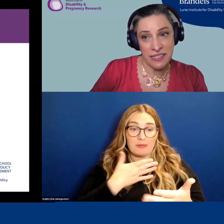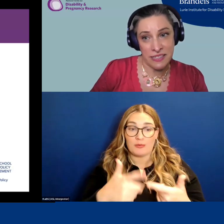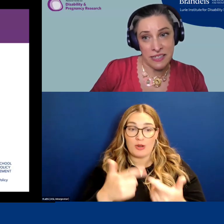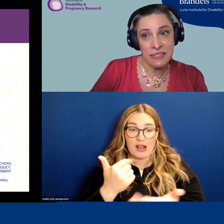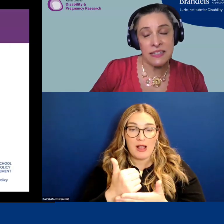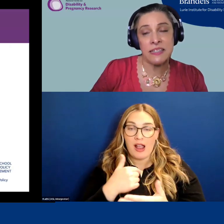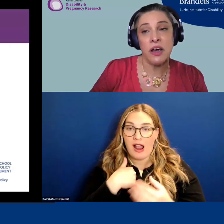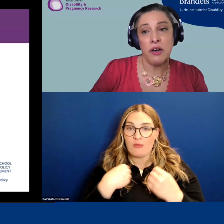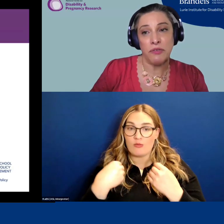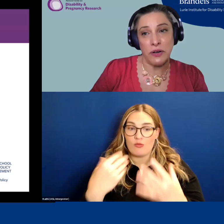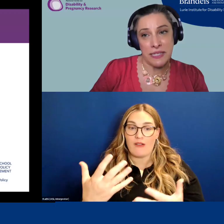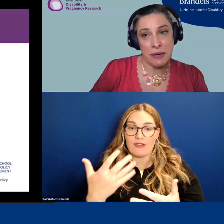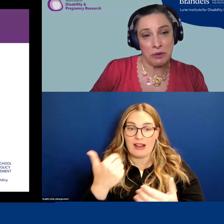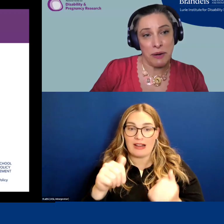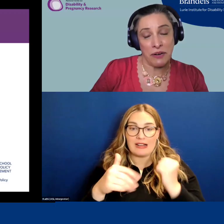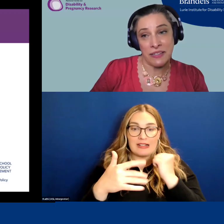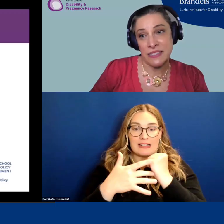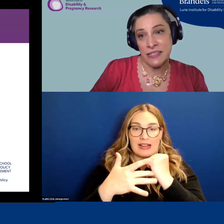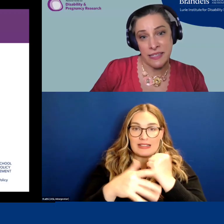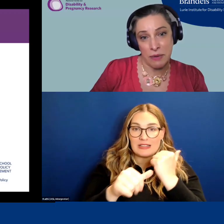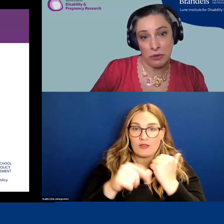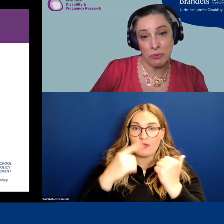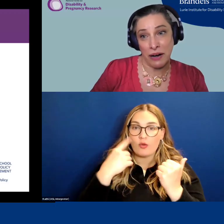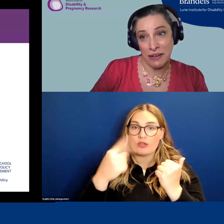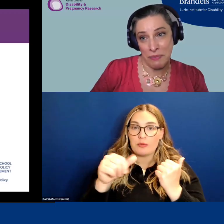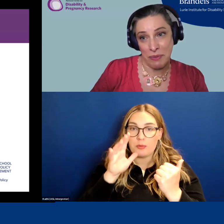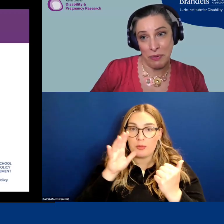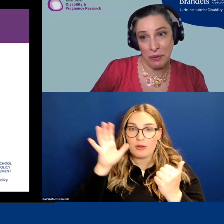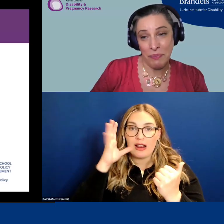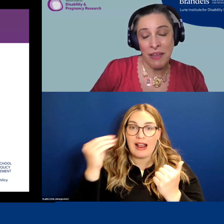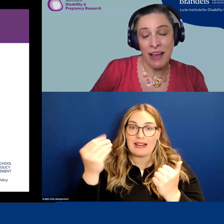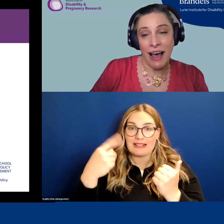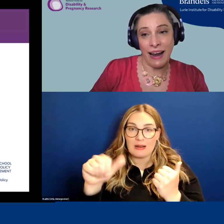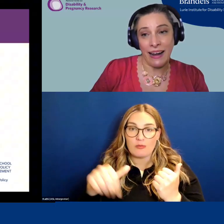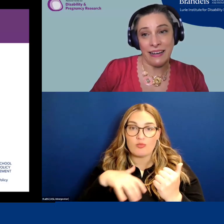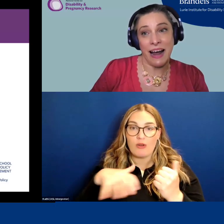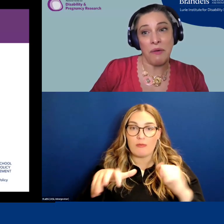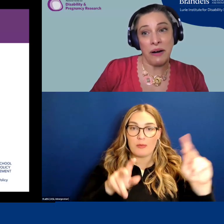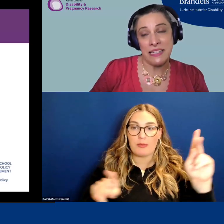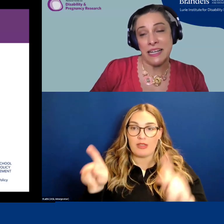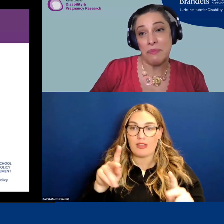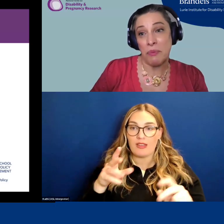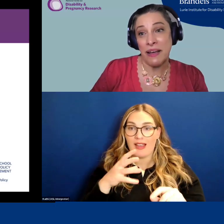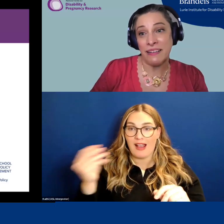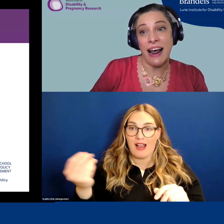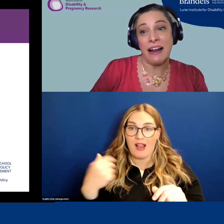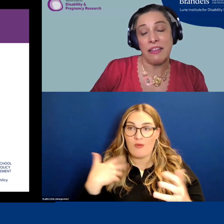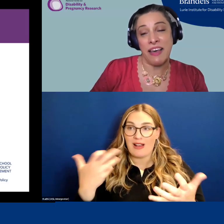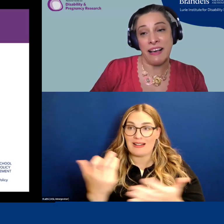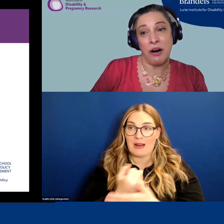assistance for disabled parents and disabled pregnant people. And I want to take a moment and thank